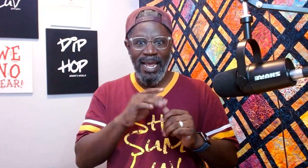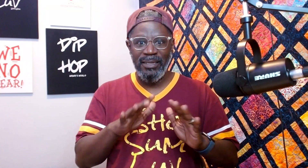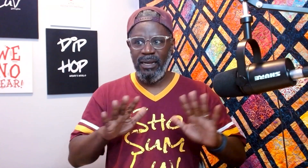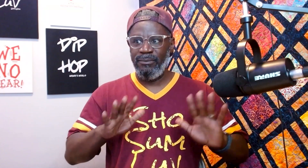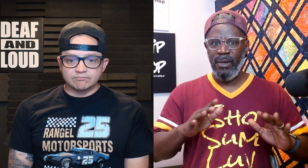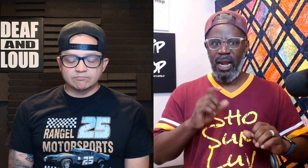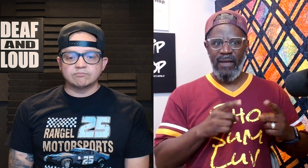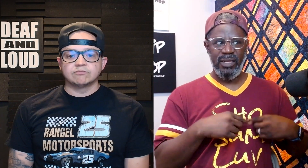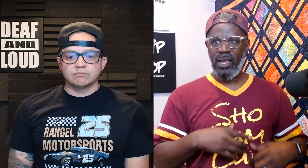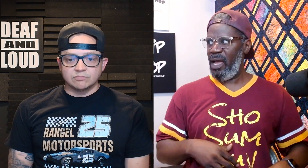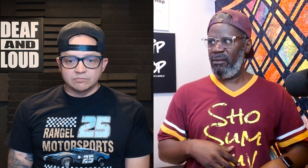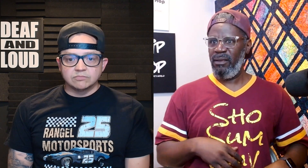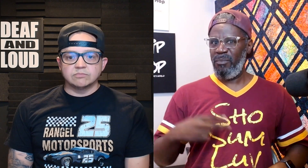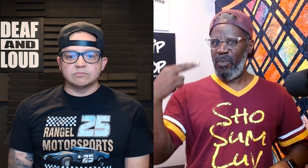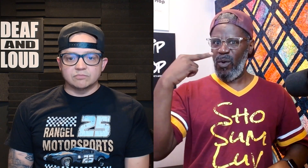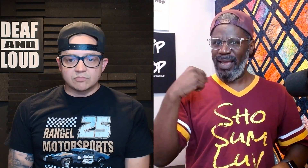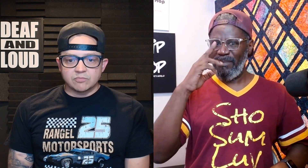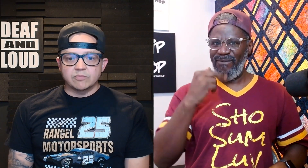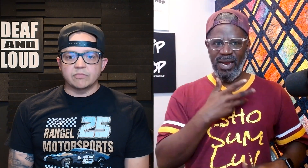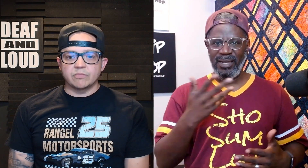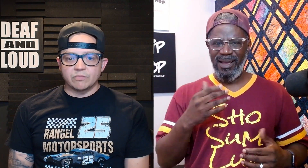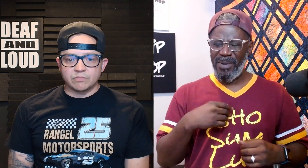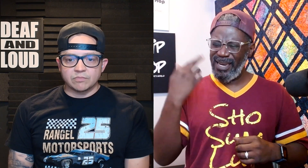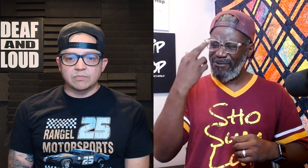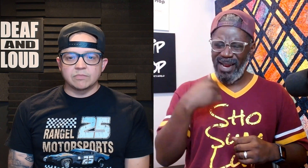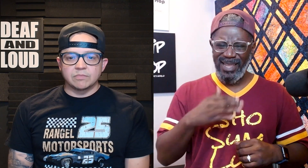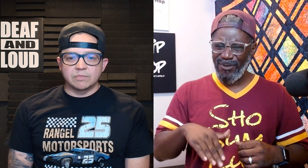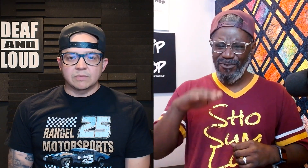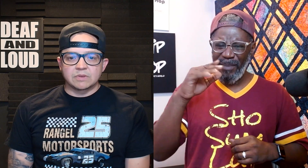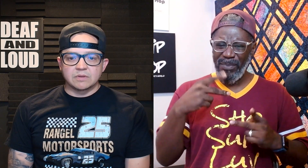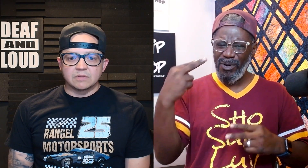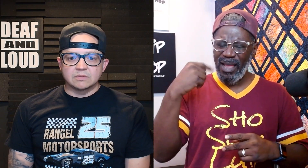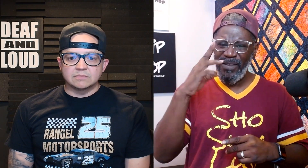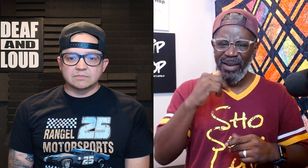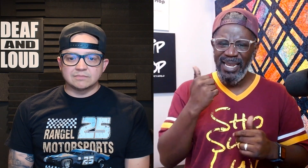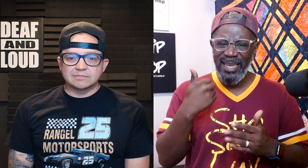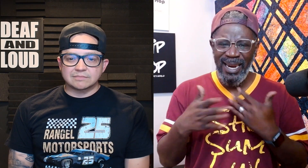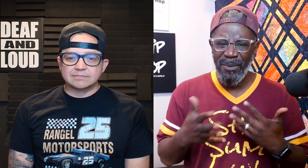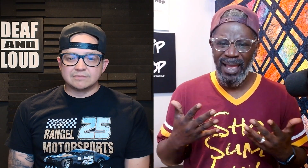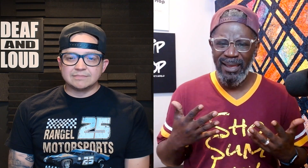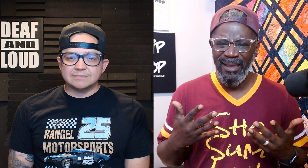and stuff, and I have to sign. People look at me funny and stuff. But then I realized I grew up, people look at me funny anyway.